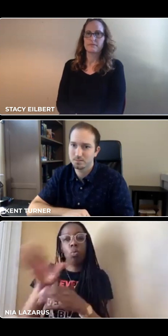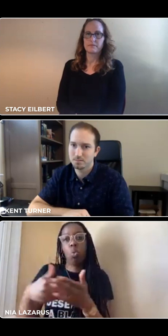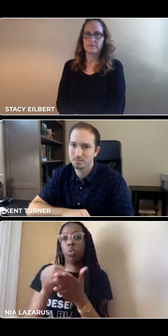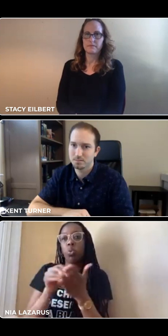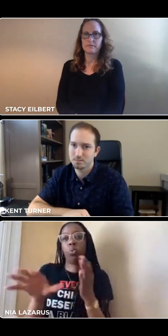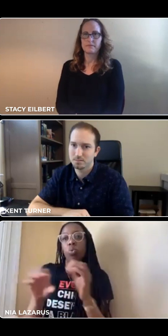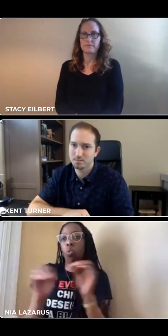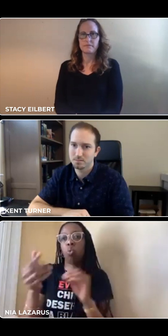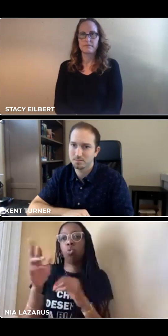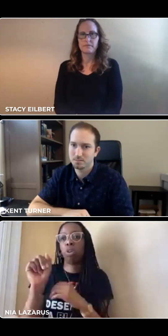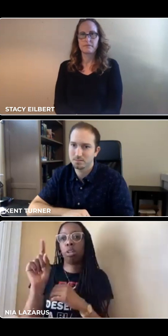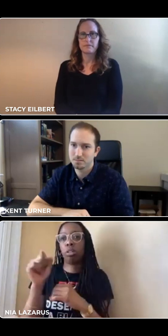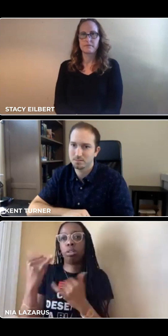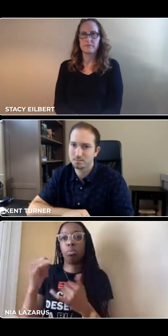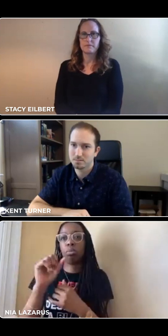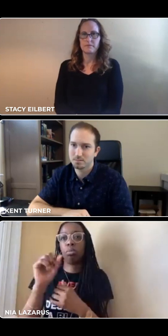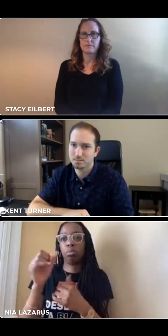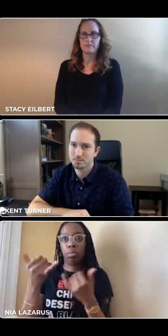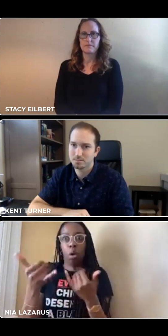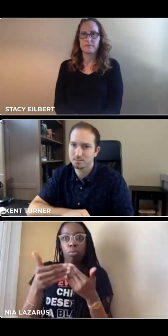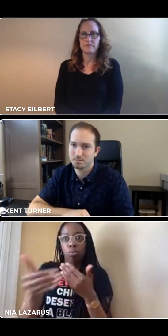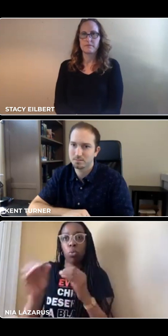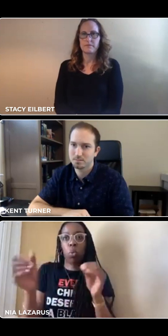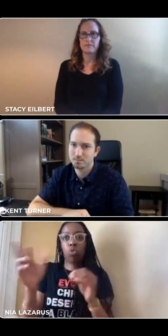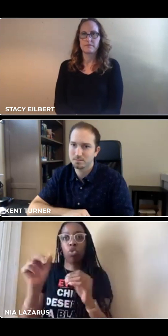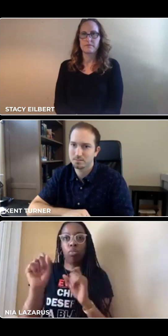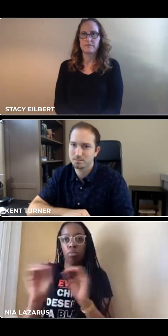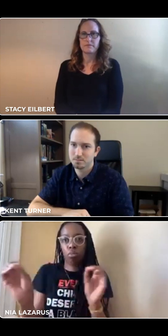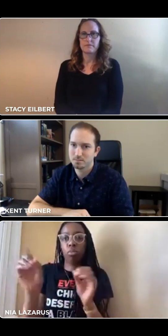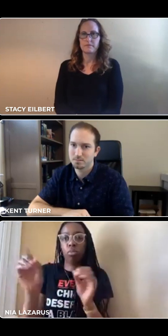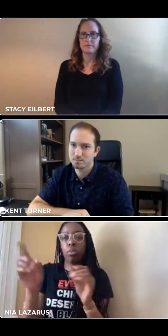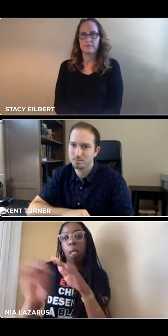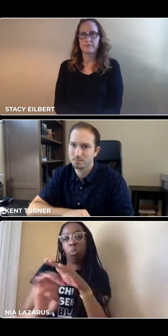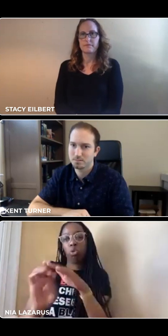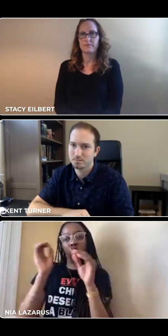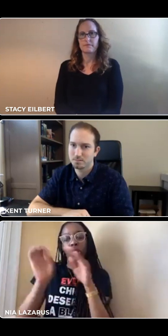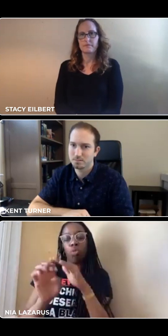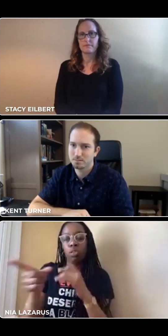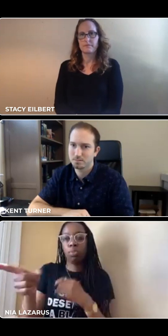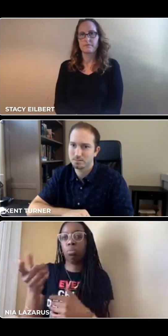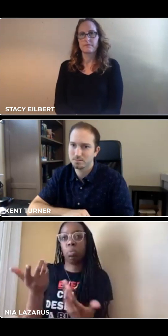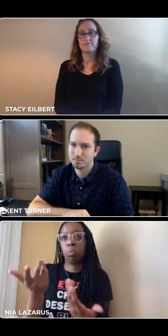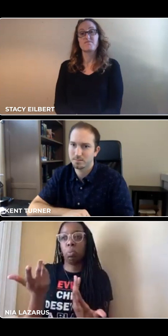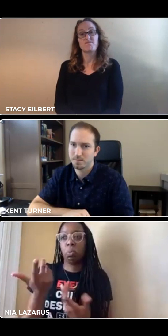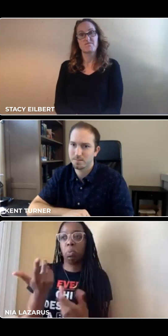and none of the students are graded from here on out.